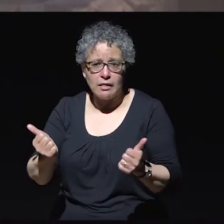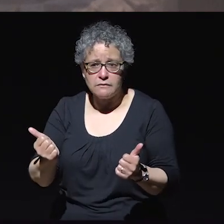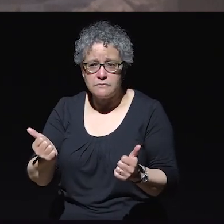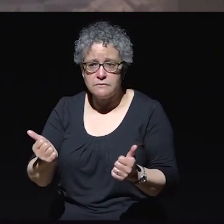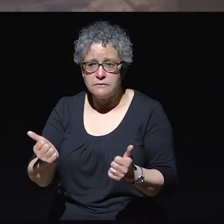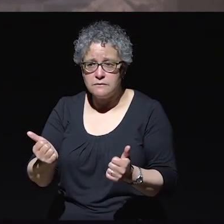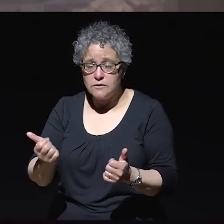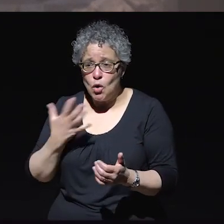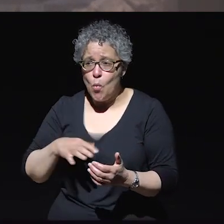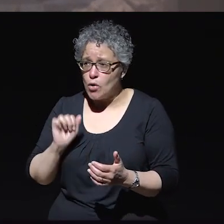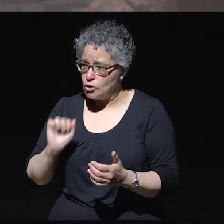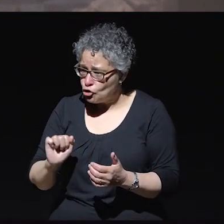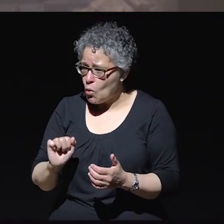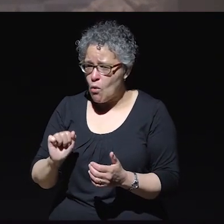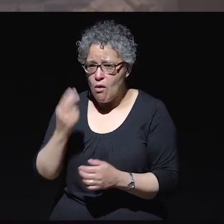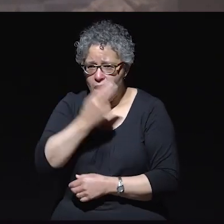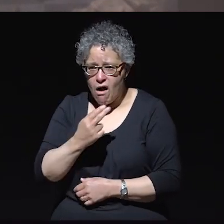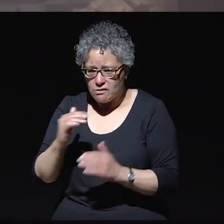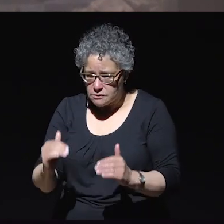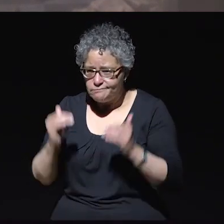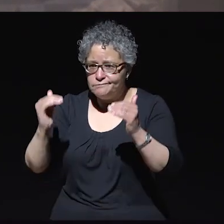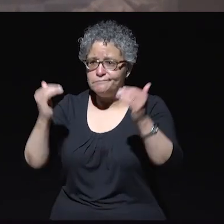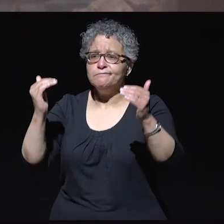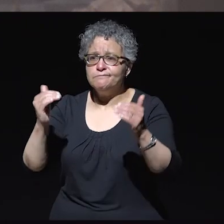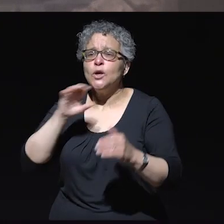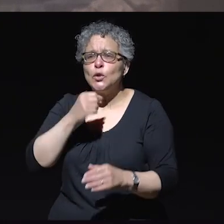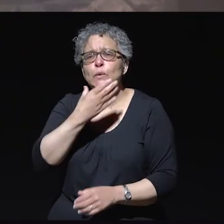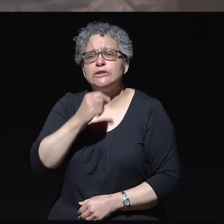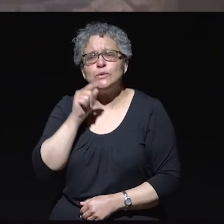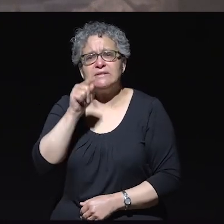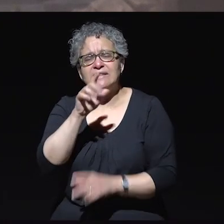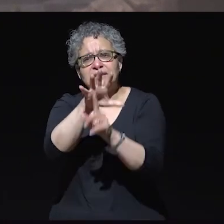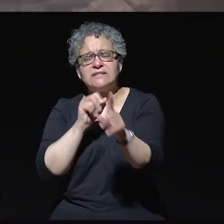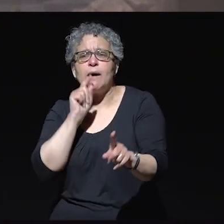and elevate your status within contemporary art that you would use those kinds of models from the past